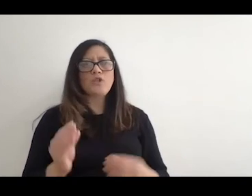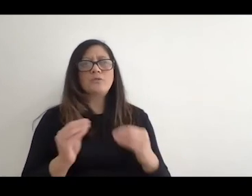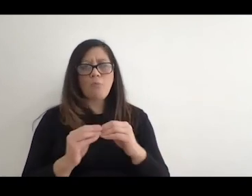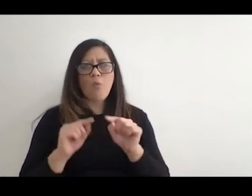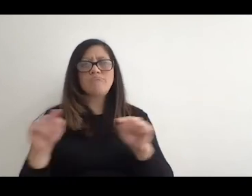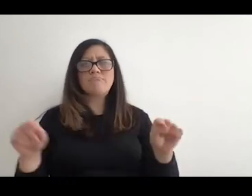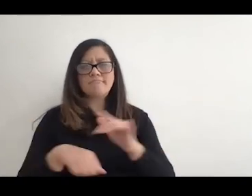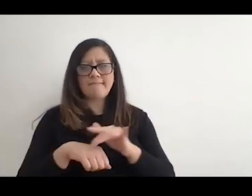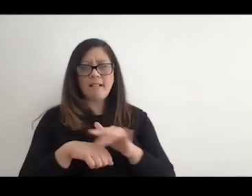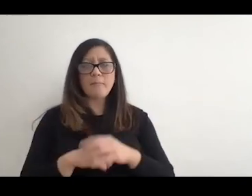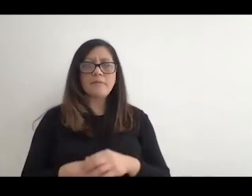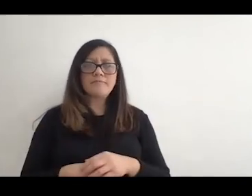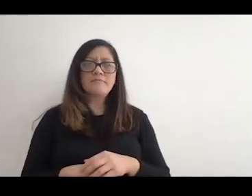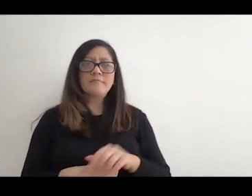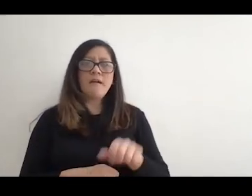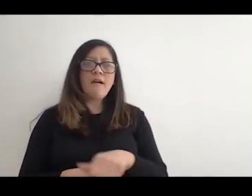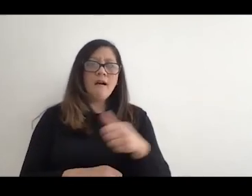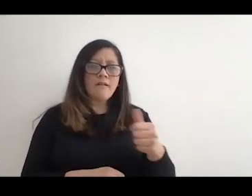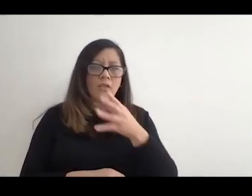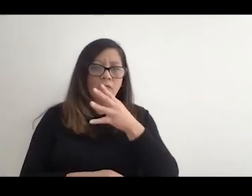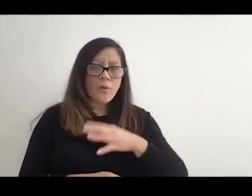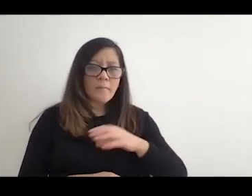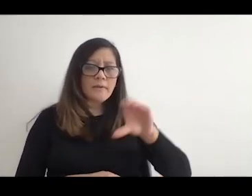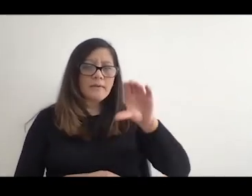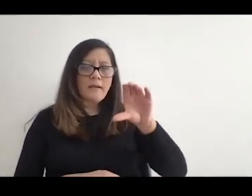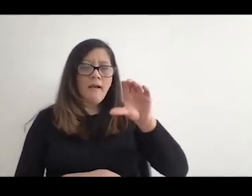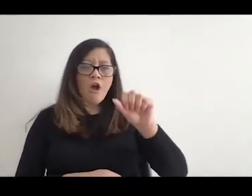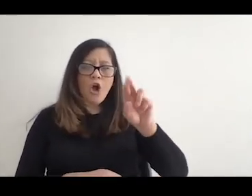Another young lady, Carnisha, lives with spina bifida up, but she